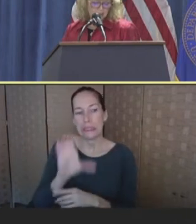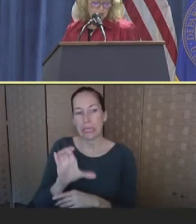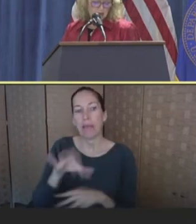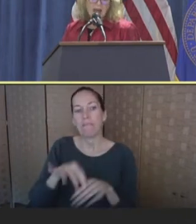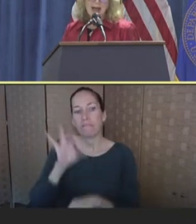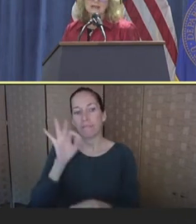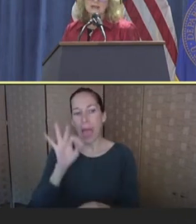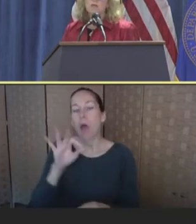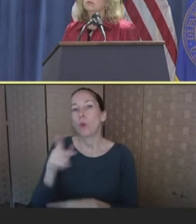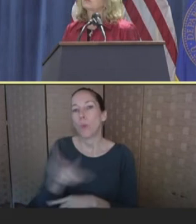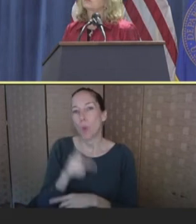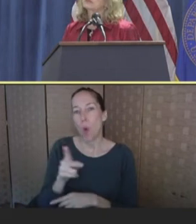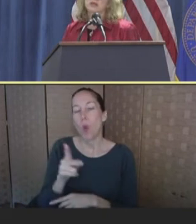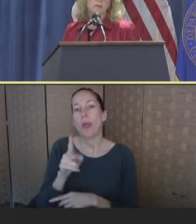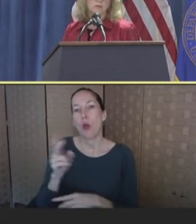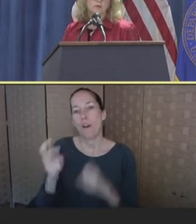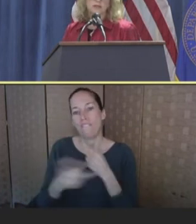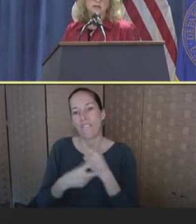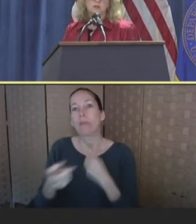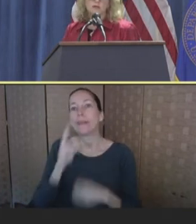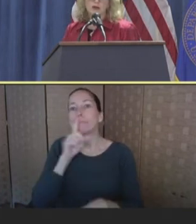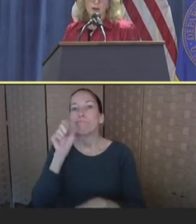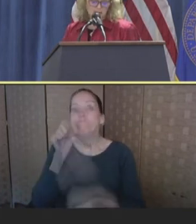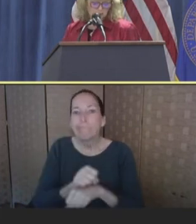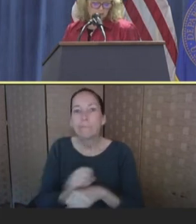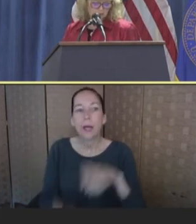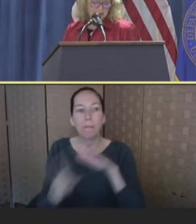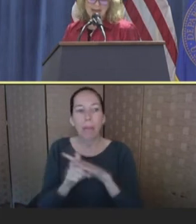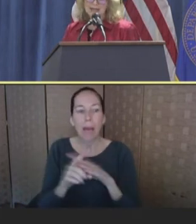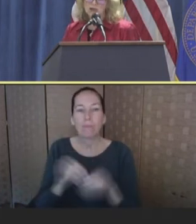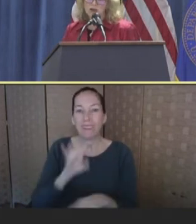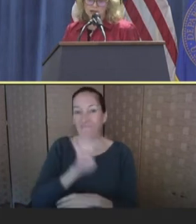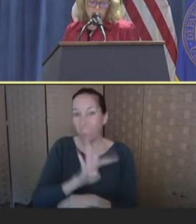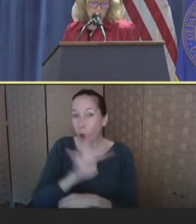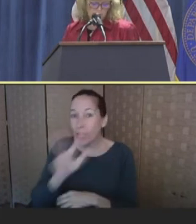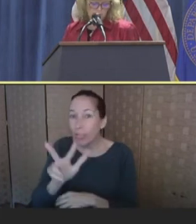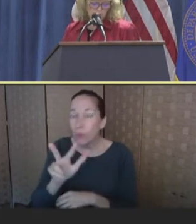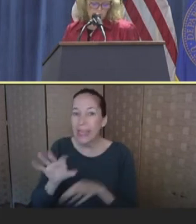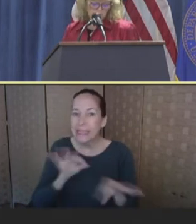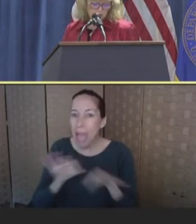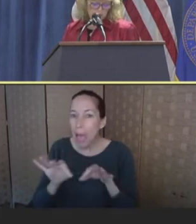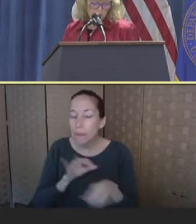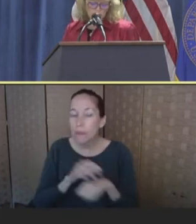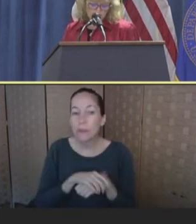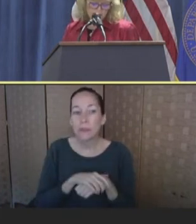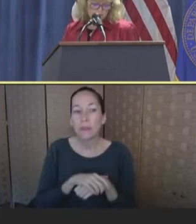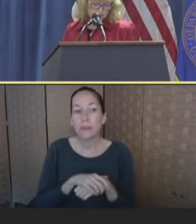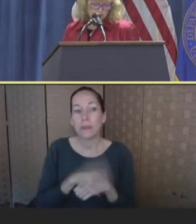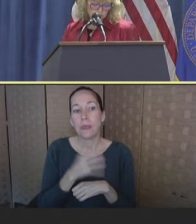As of September 14th, we've had positives in 89 -- well, 89 samples were tested.